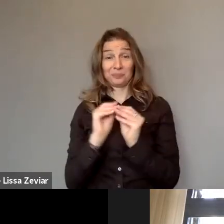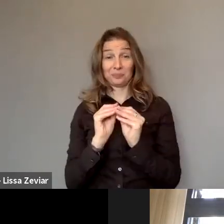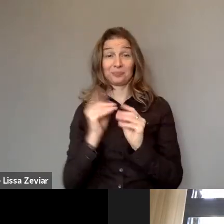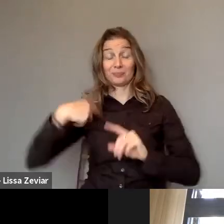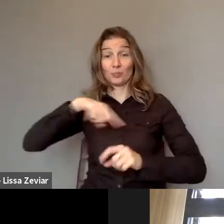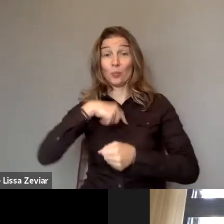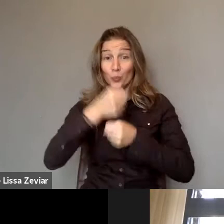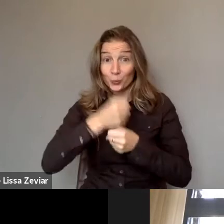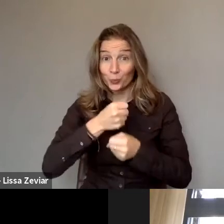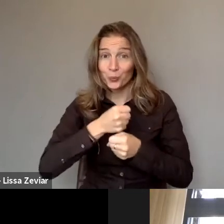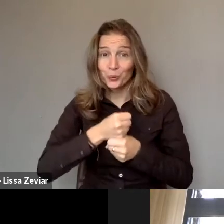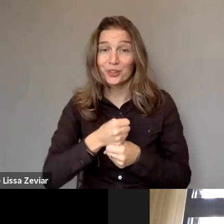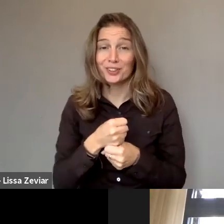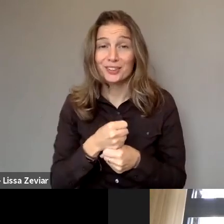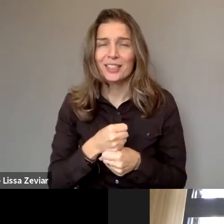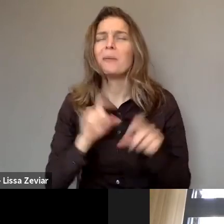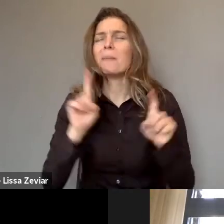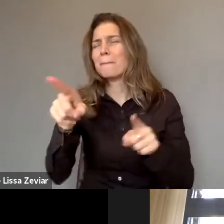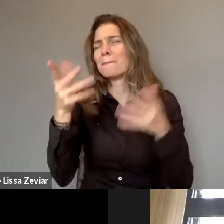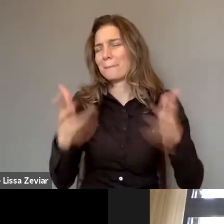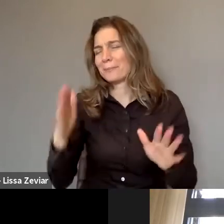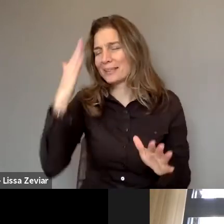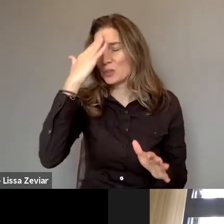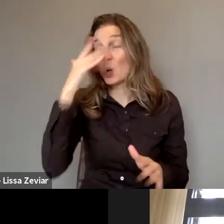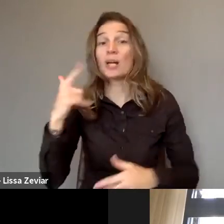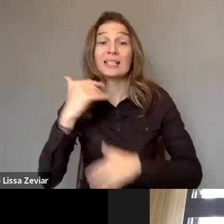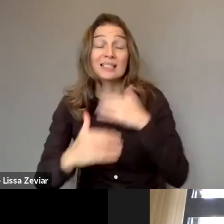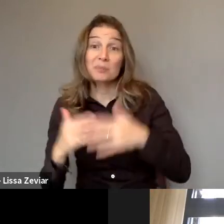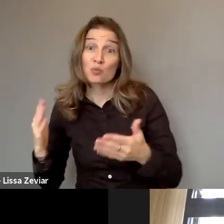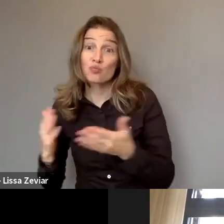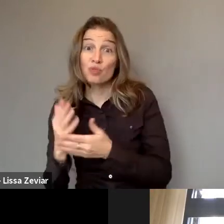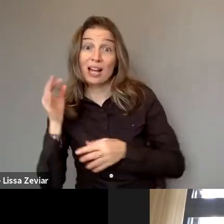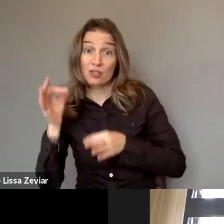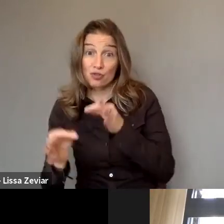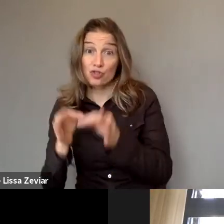but the Disability rights strategy will be presented next year.